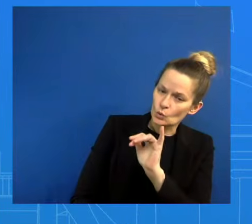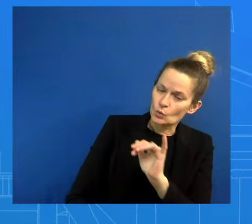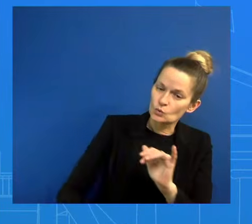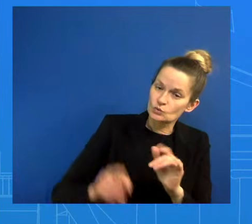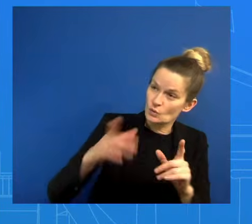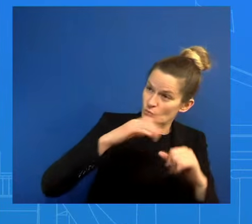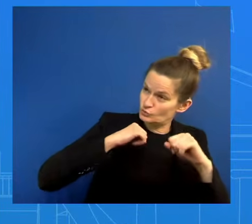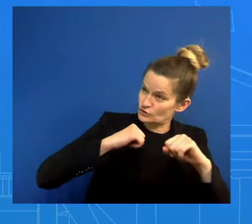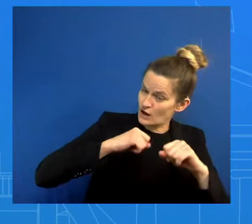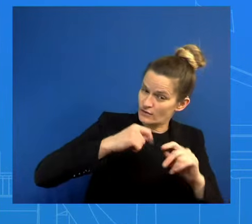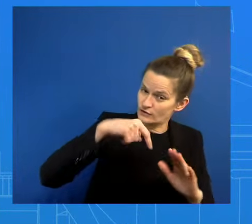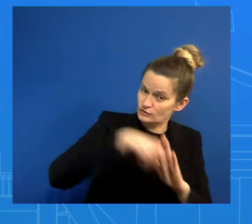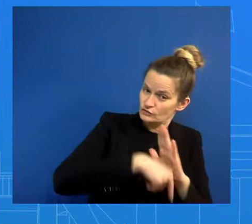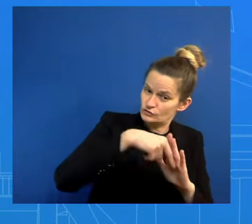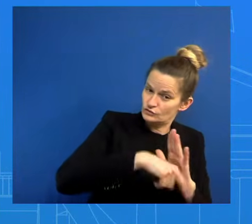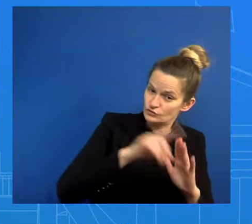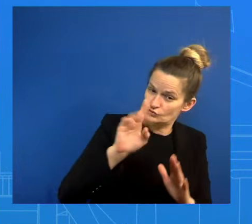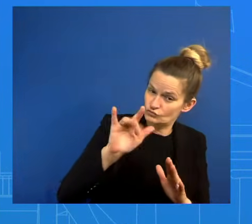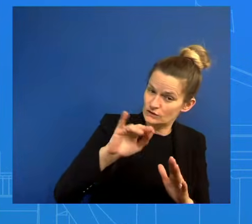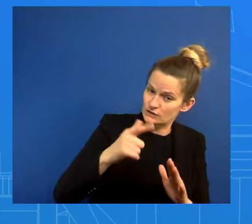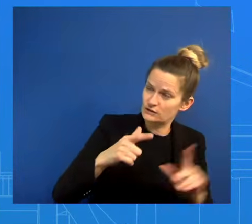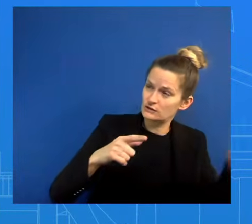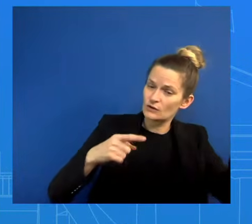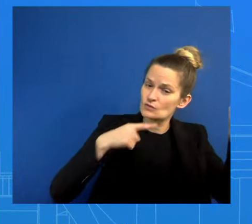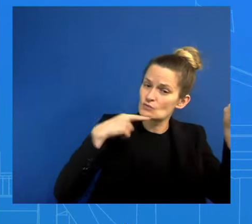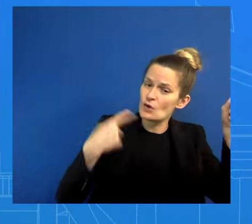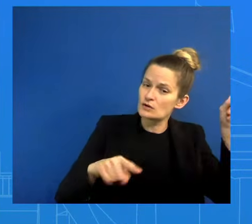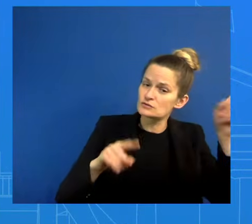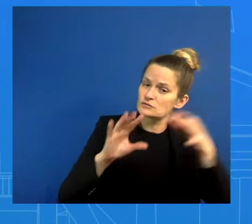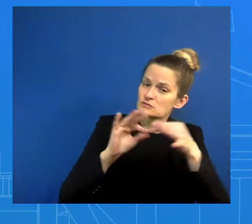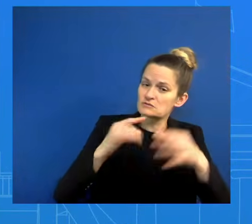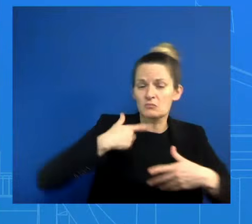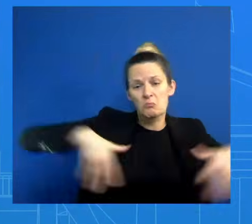to sort of avoid, you know, having to sell below the cap.